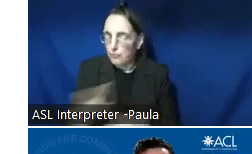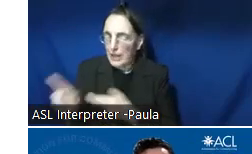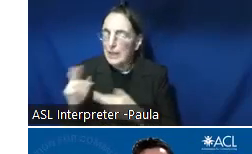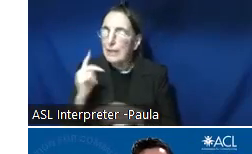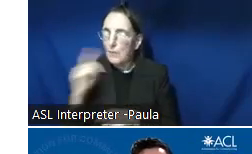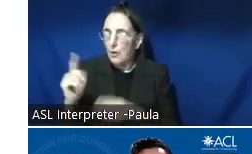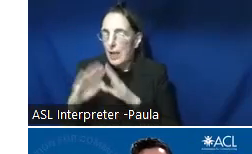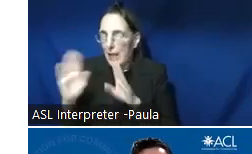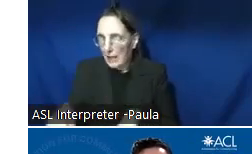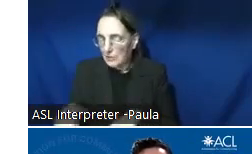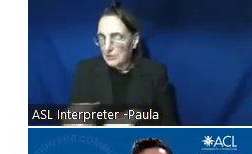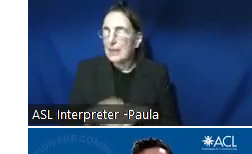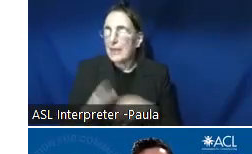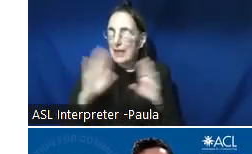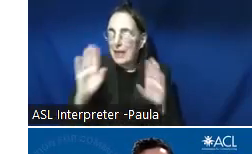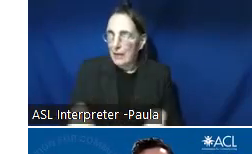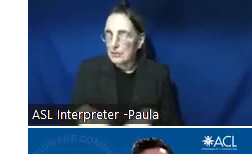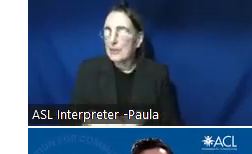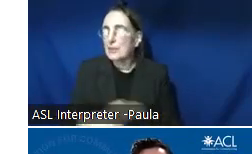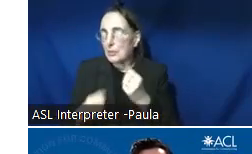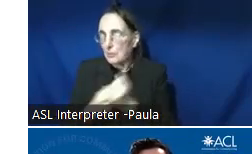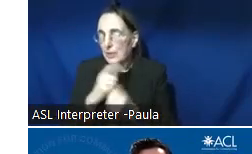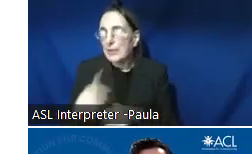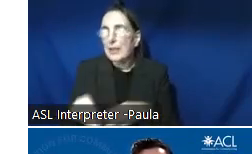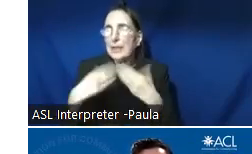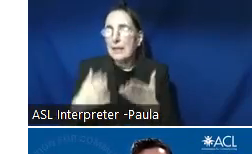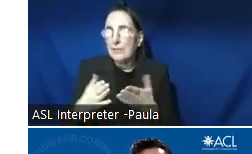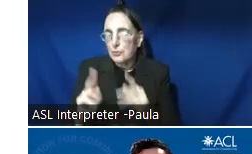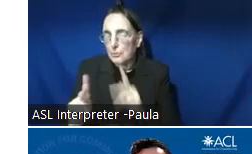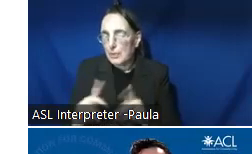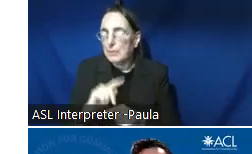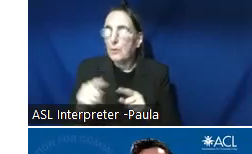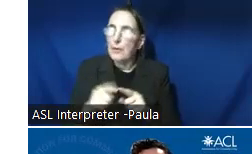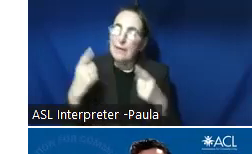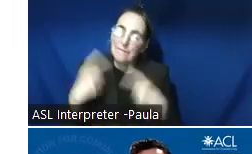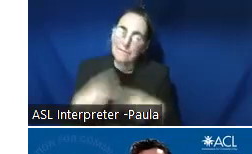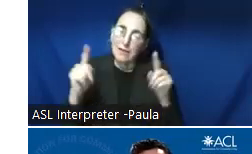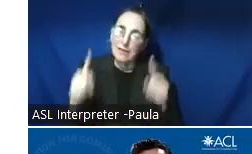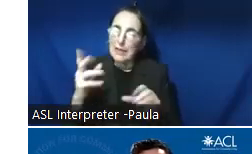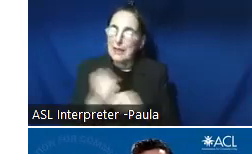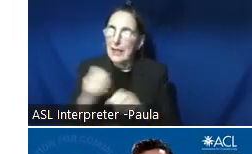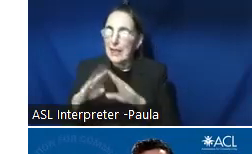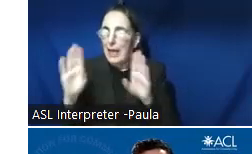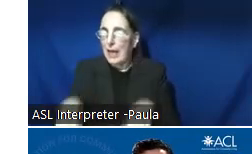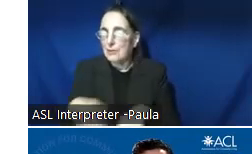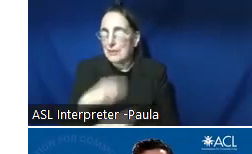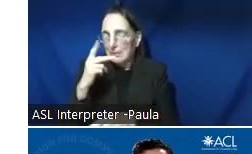to an individual once that individual's house to help the person achieve and maintain housing stability.